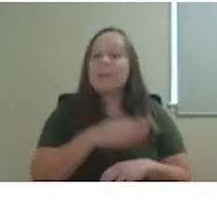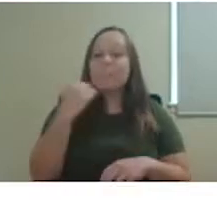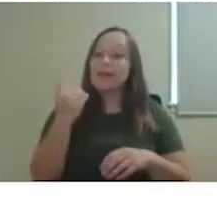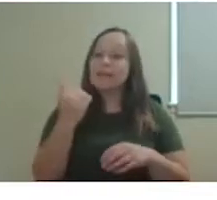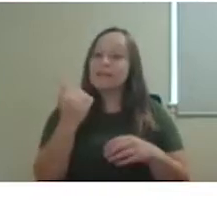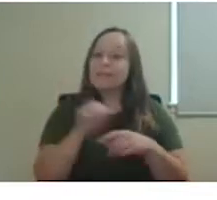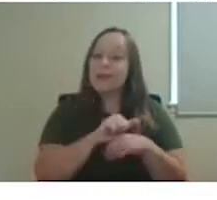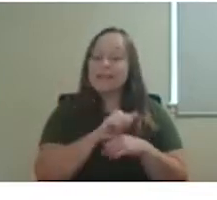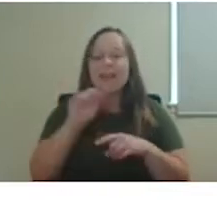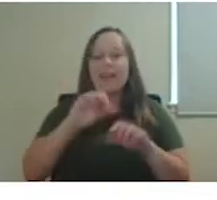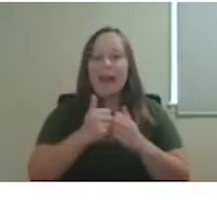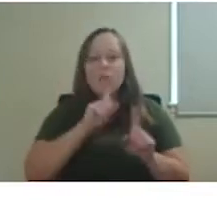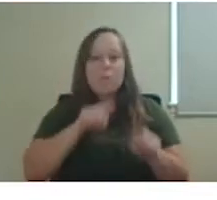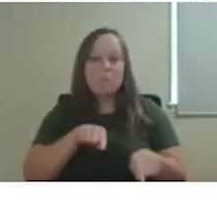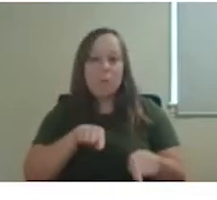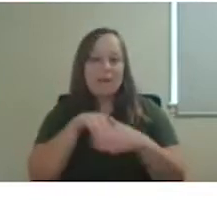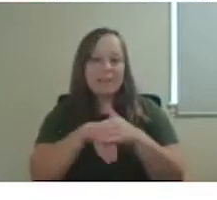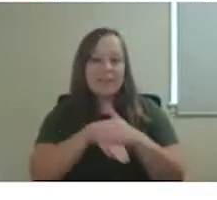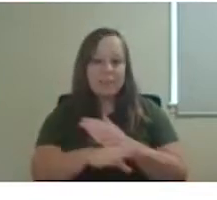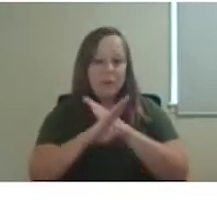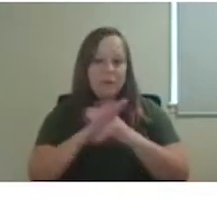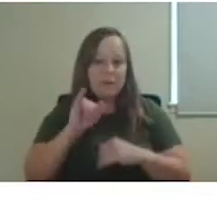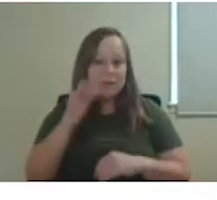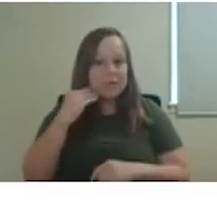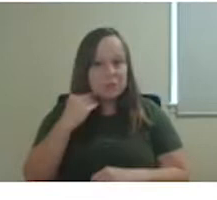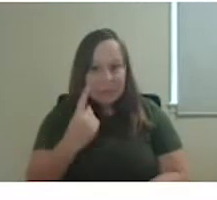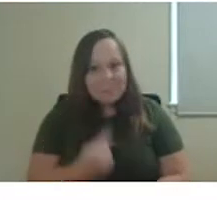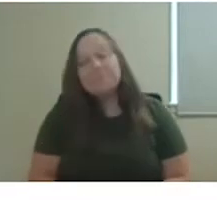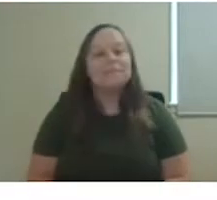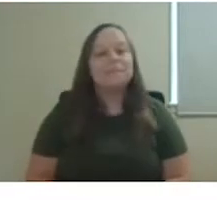and how to report accessibility barriers.